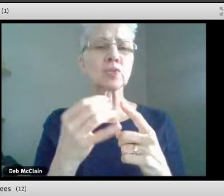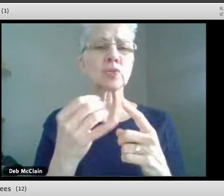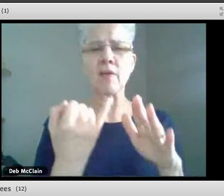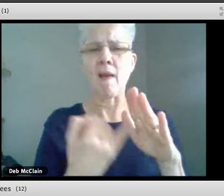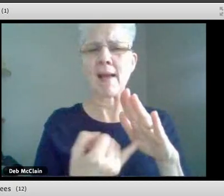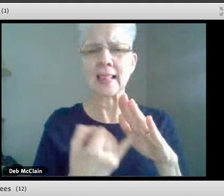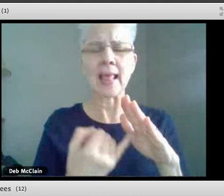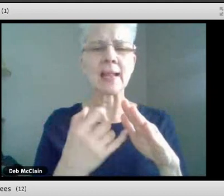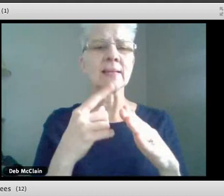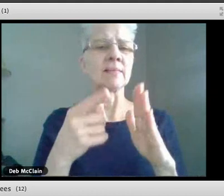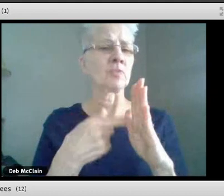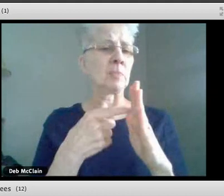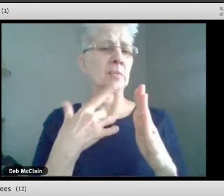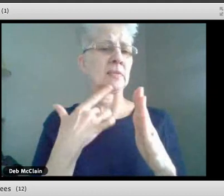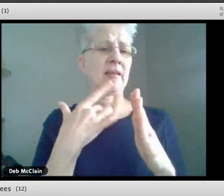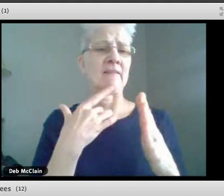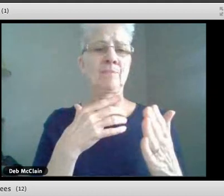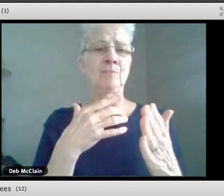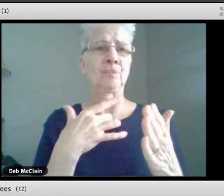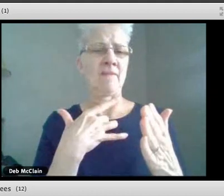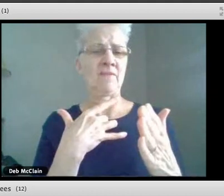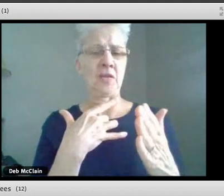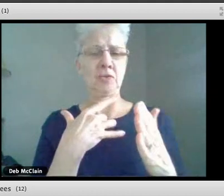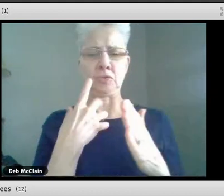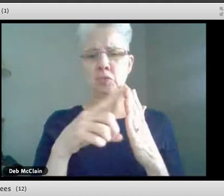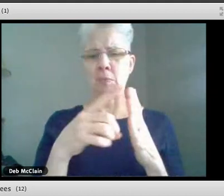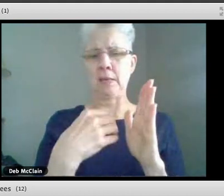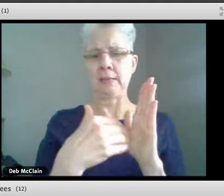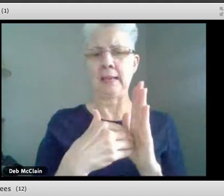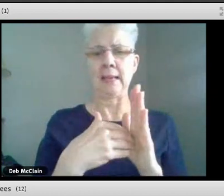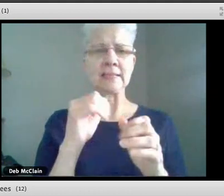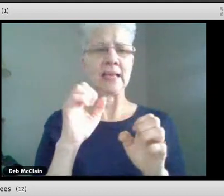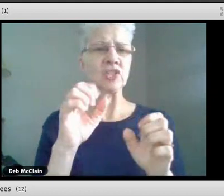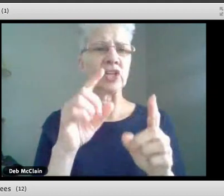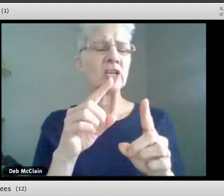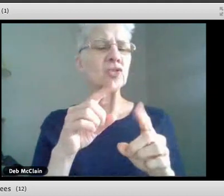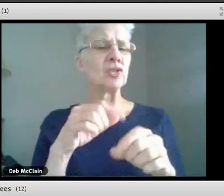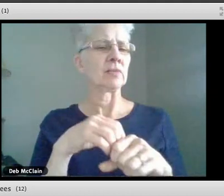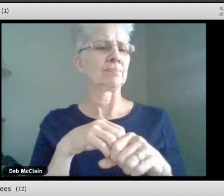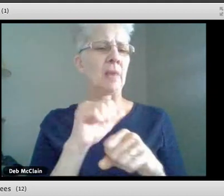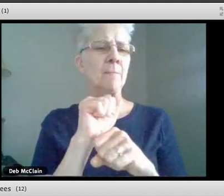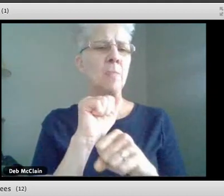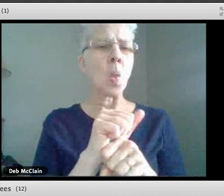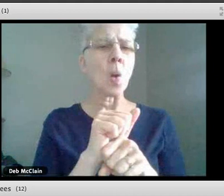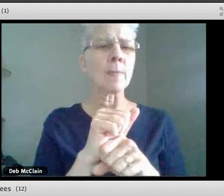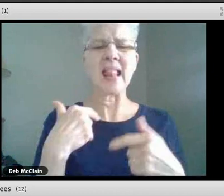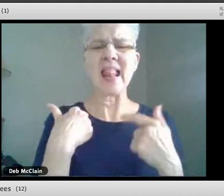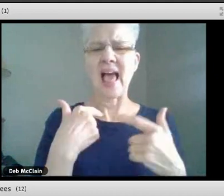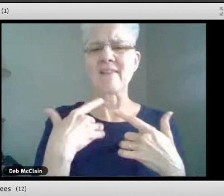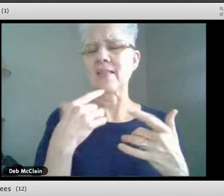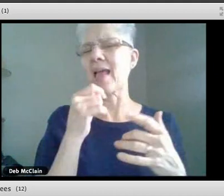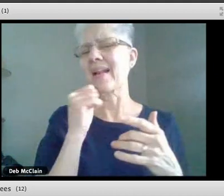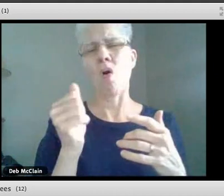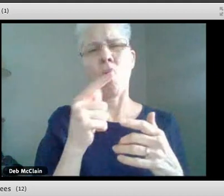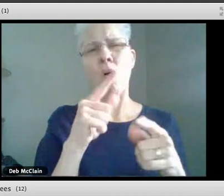Sometimes they face discrimination in education, employment and just kind of life activities. Not everybody, but a lot of people,